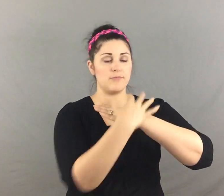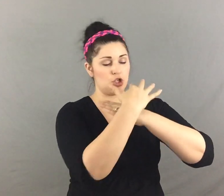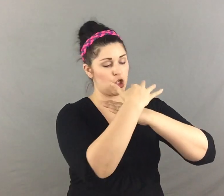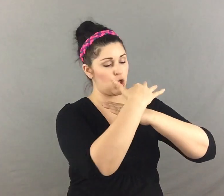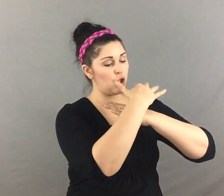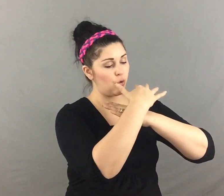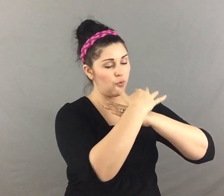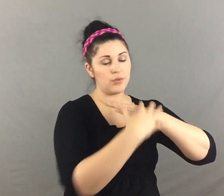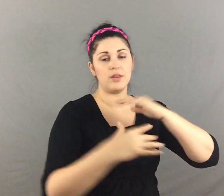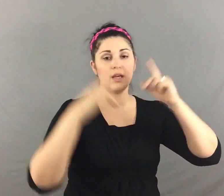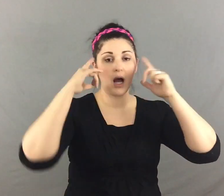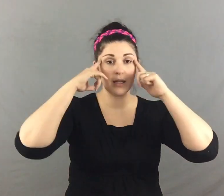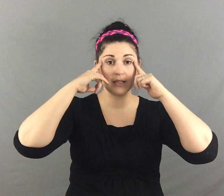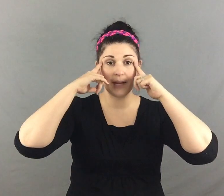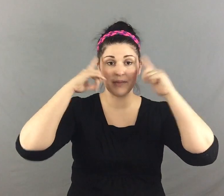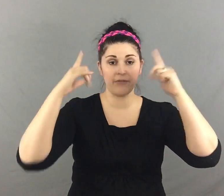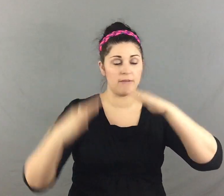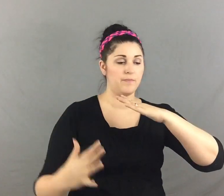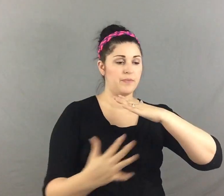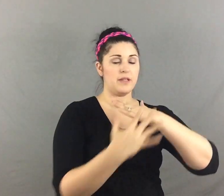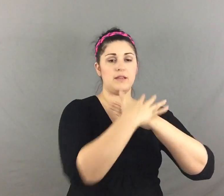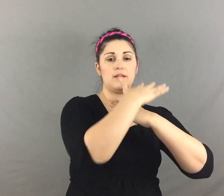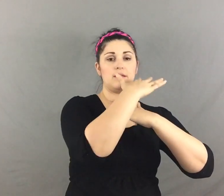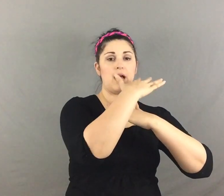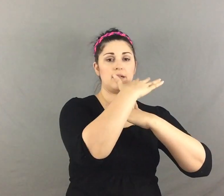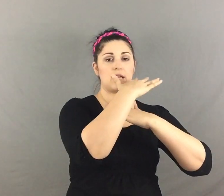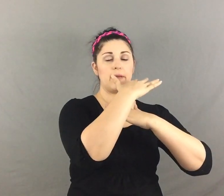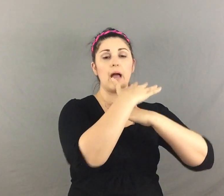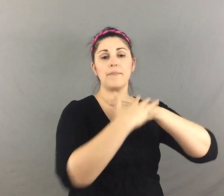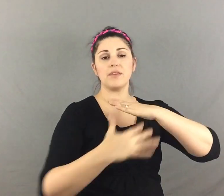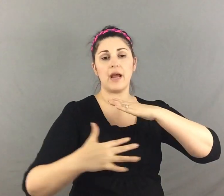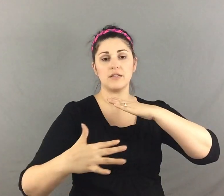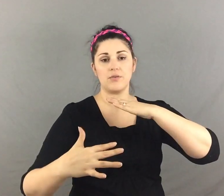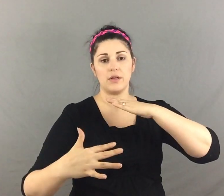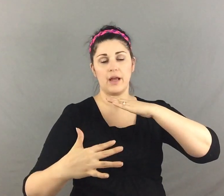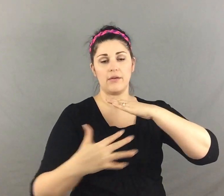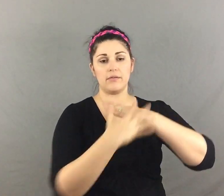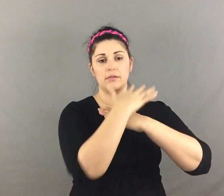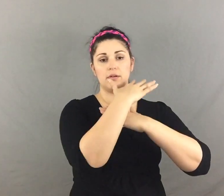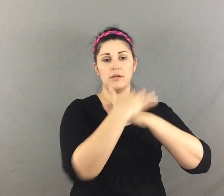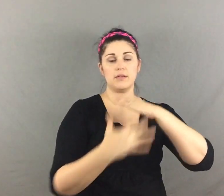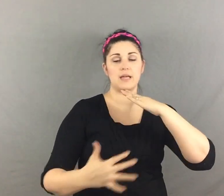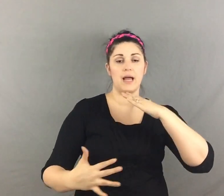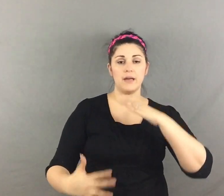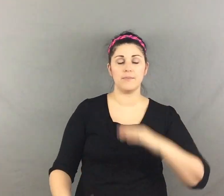I'm just showing you the concept of it. The tide is coming up, the tide is going down. Tied